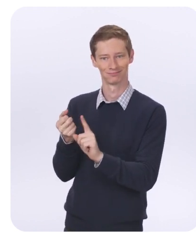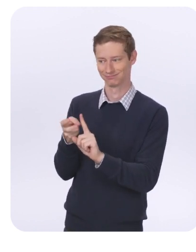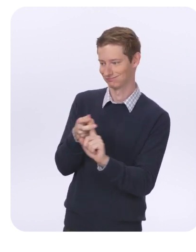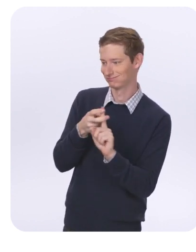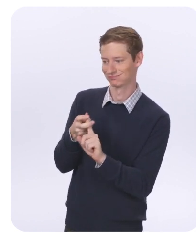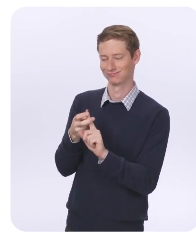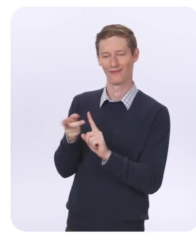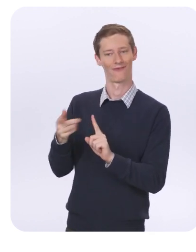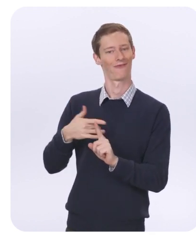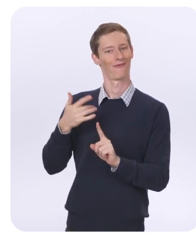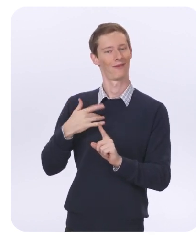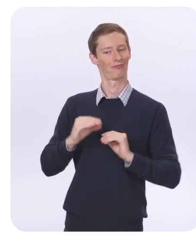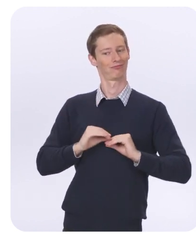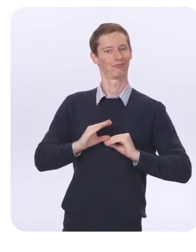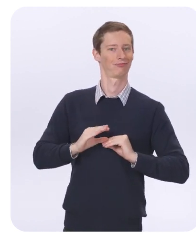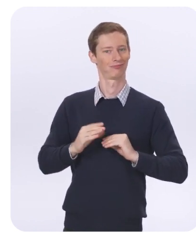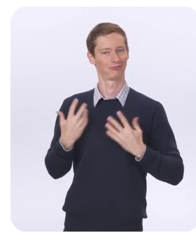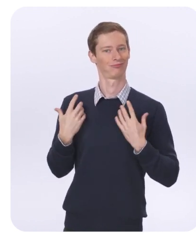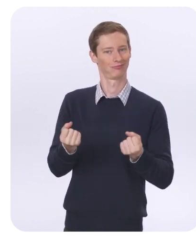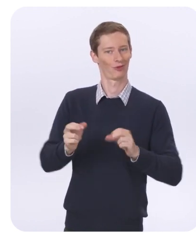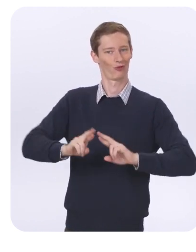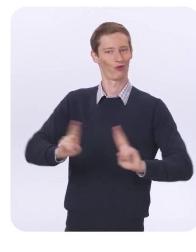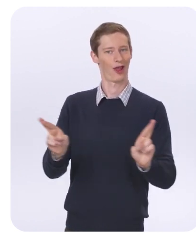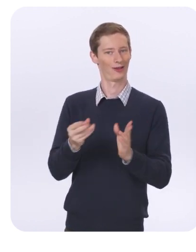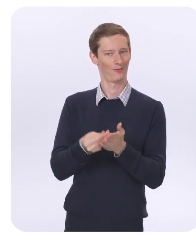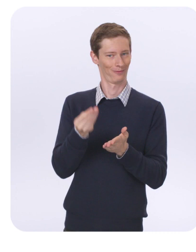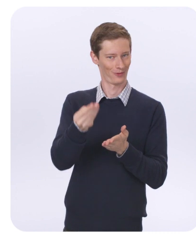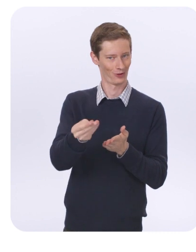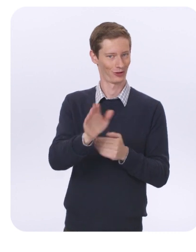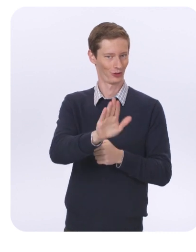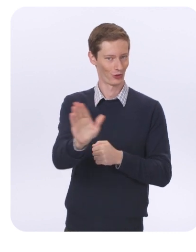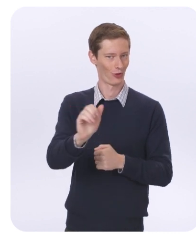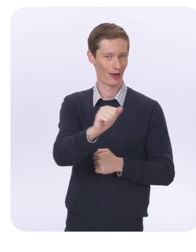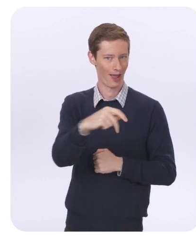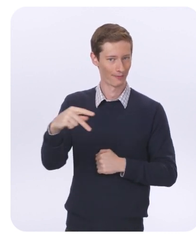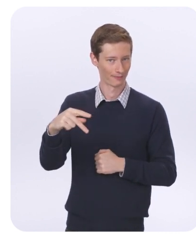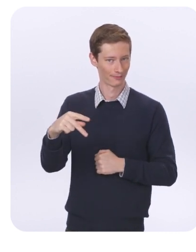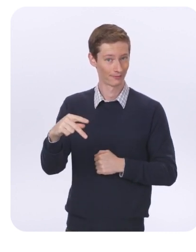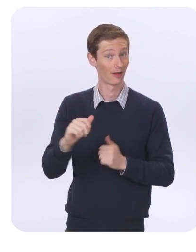So an additional 2.5% lift in revenue from users who visited their PDPs with